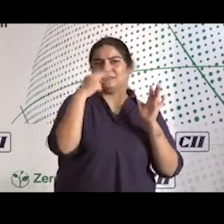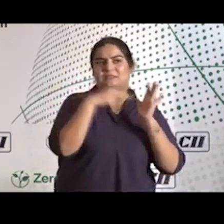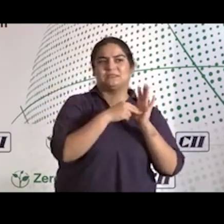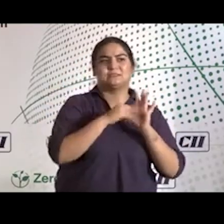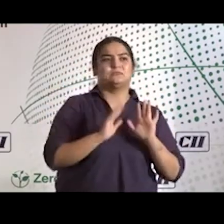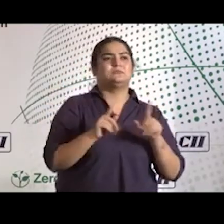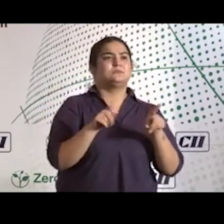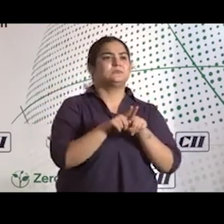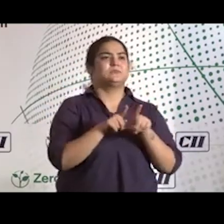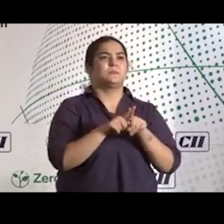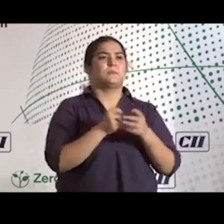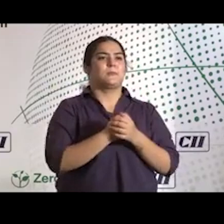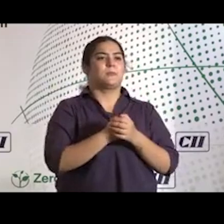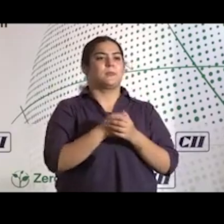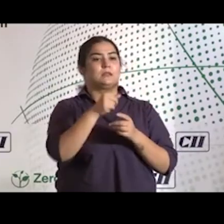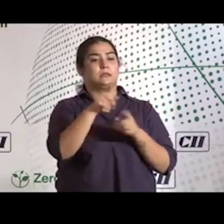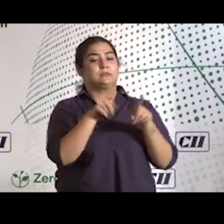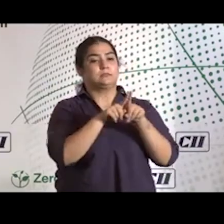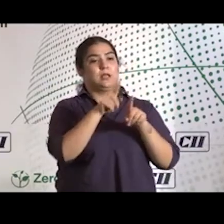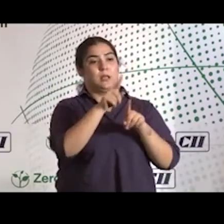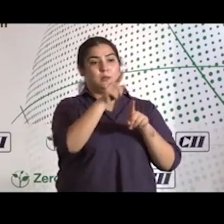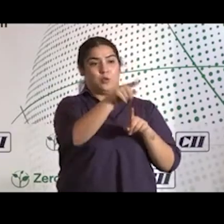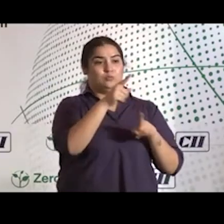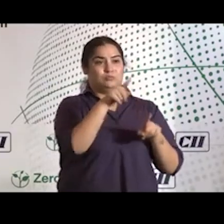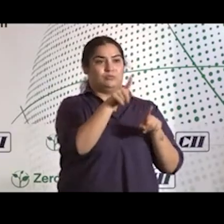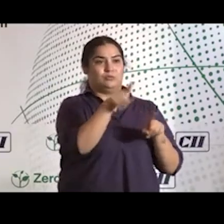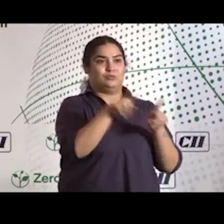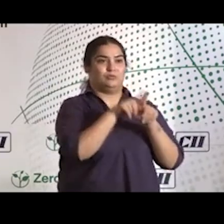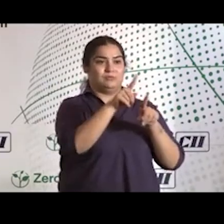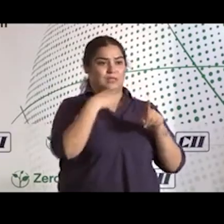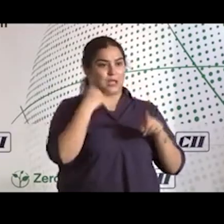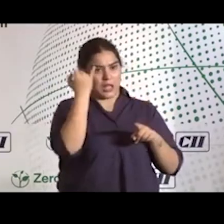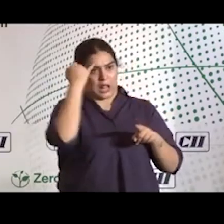you scale what works, I have a solution. I am looking at going